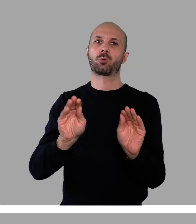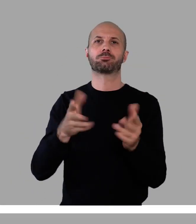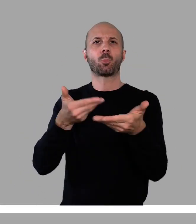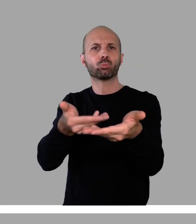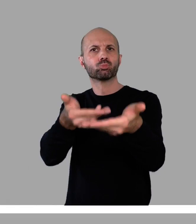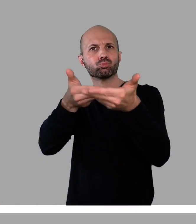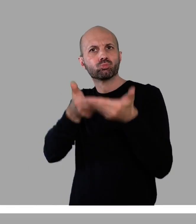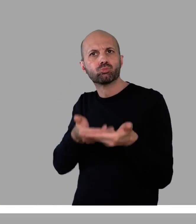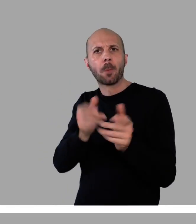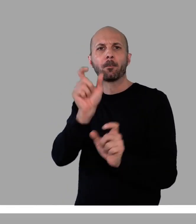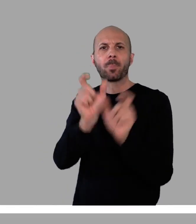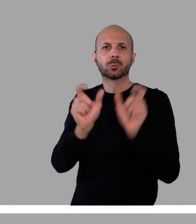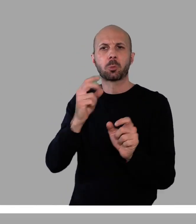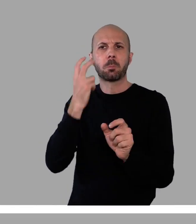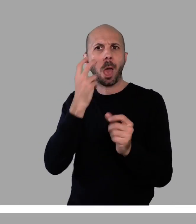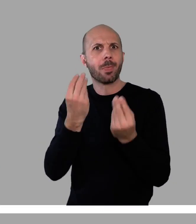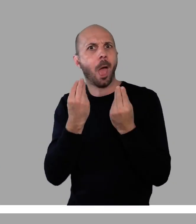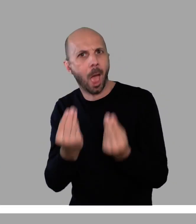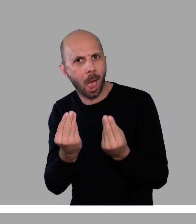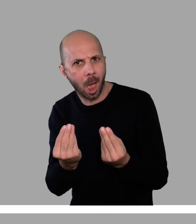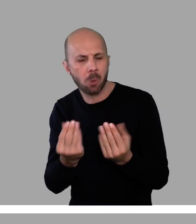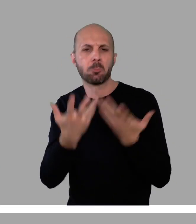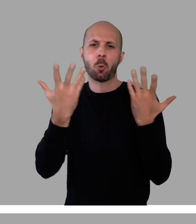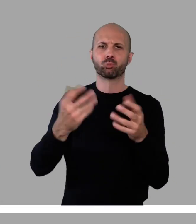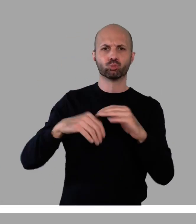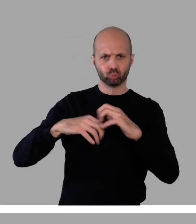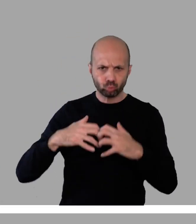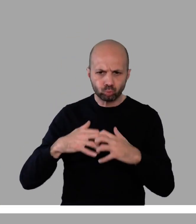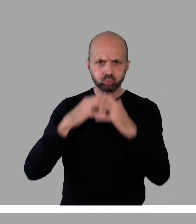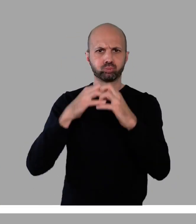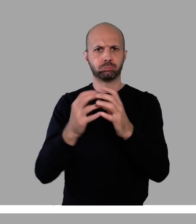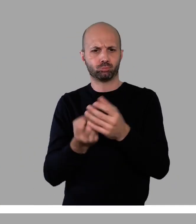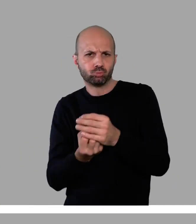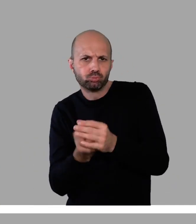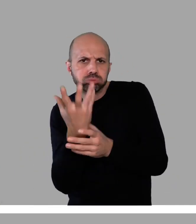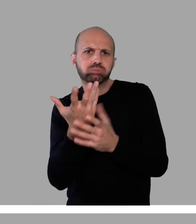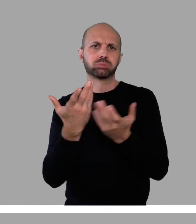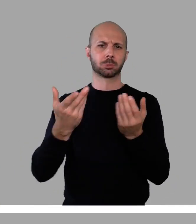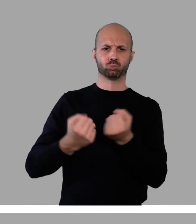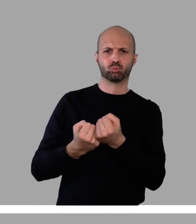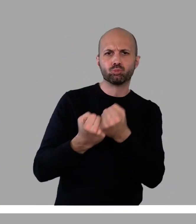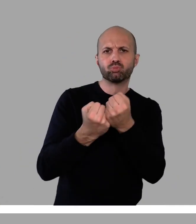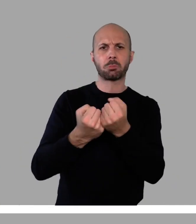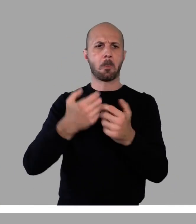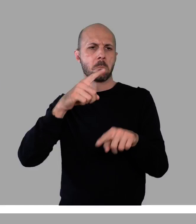and the welcoming of visually impaired people to the production of aids and equipment